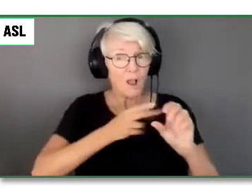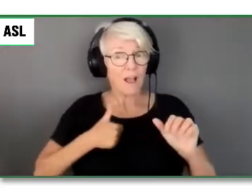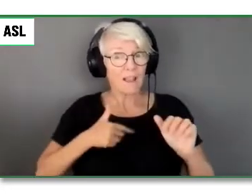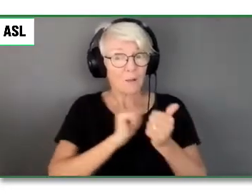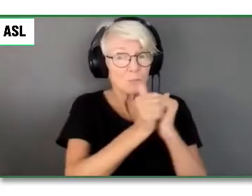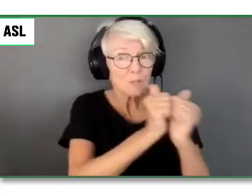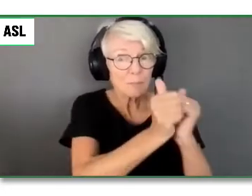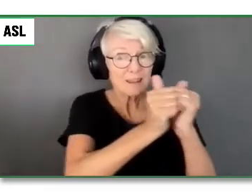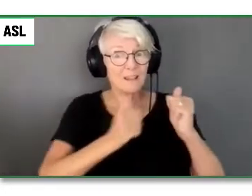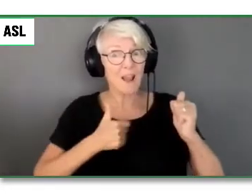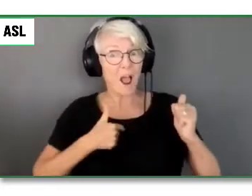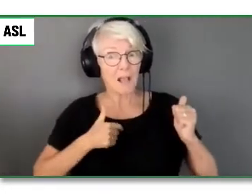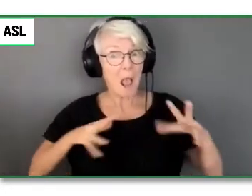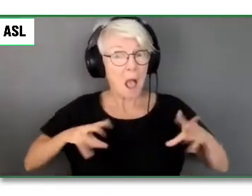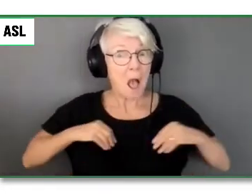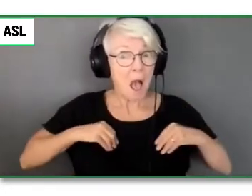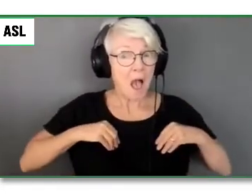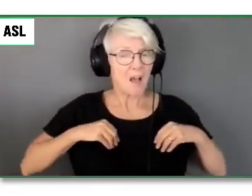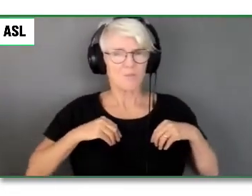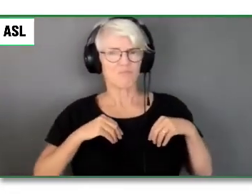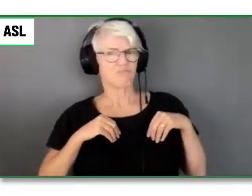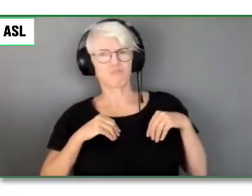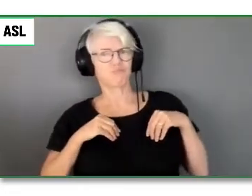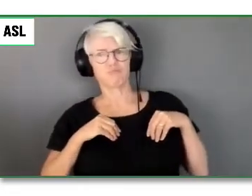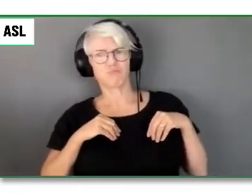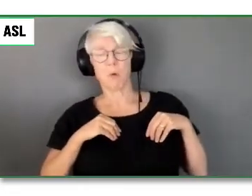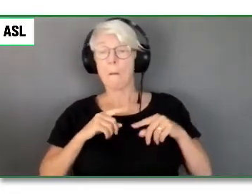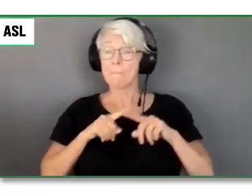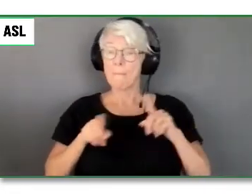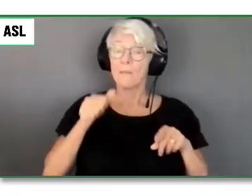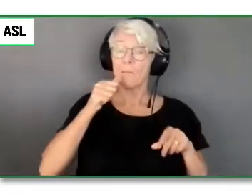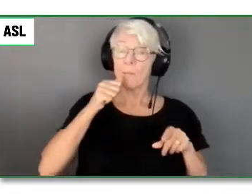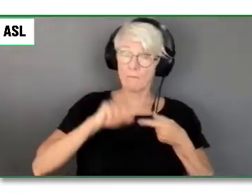Cecile Buhl Alberta Parks Push to Open Ambassador